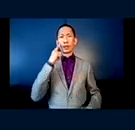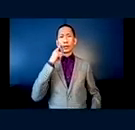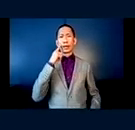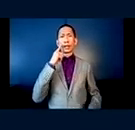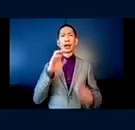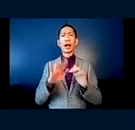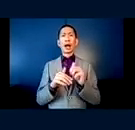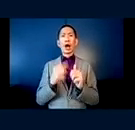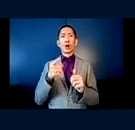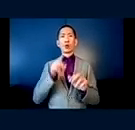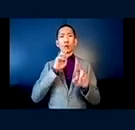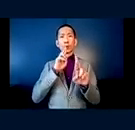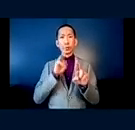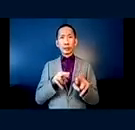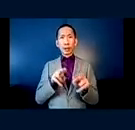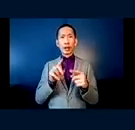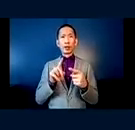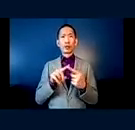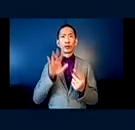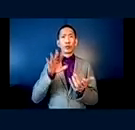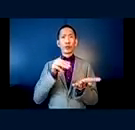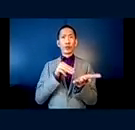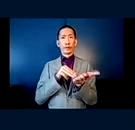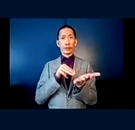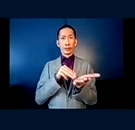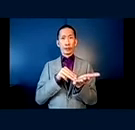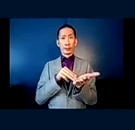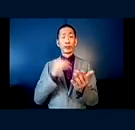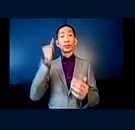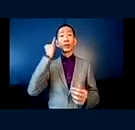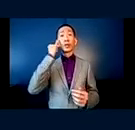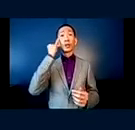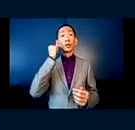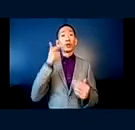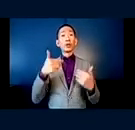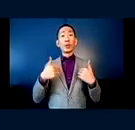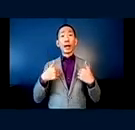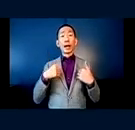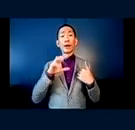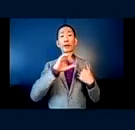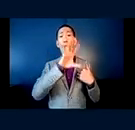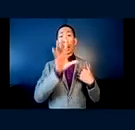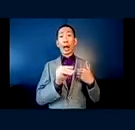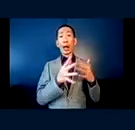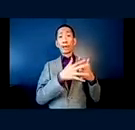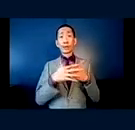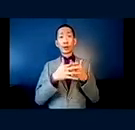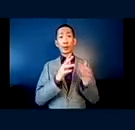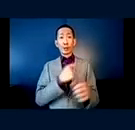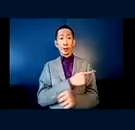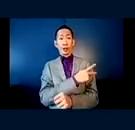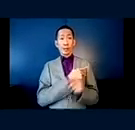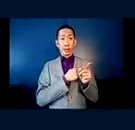WHEN ONE THINKS ABOUT HOW ONE RESPONDS TO THE POSITION. SO IF YOU HAVE A SITUATION WHERE YOU HAVE AFRICAN AMERICAN